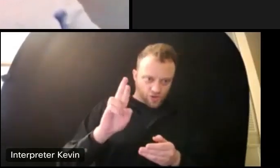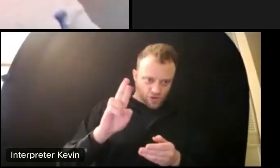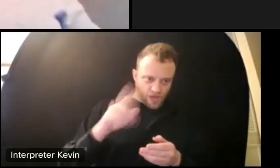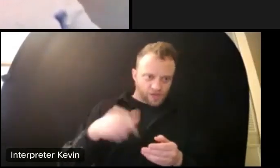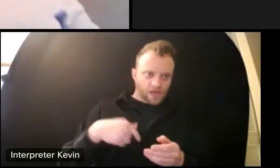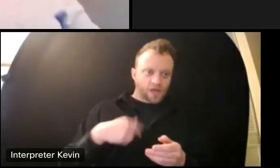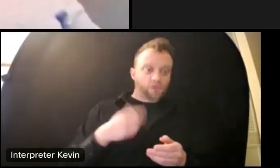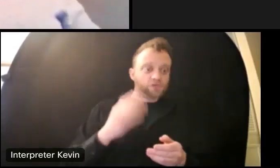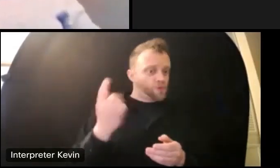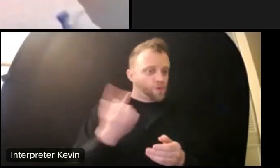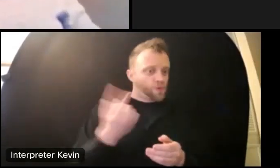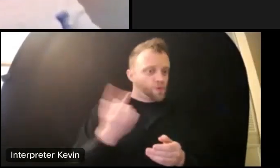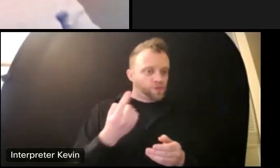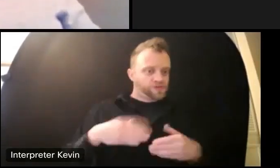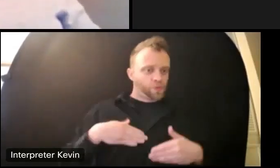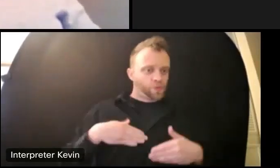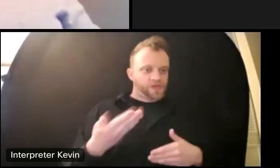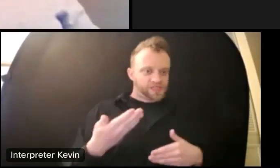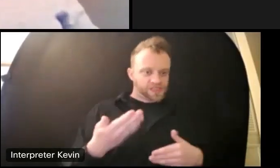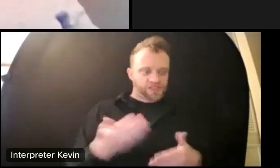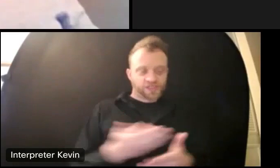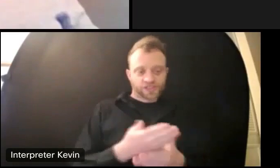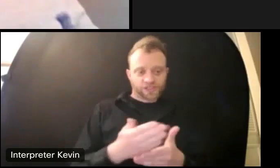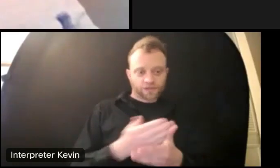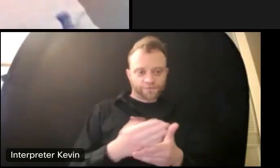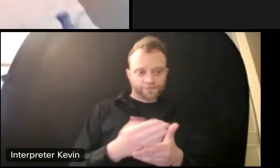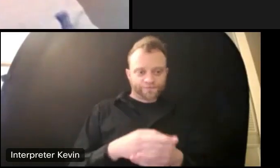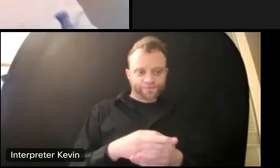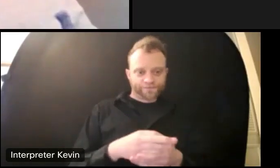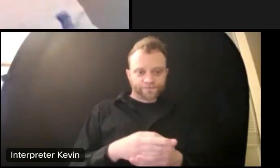it's also healthy to think about when you're communicating in your emails